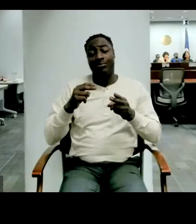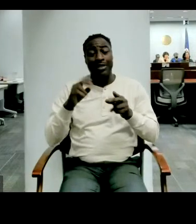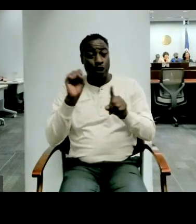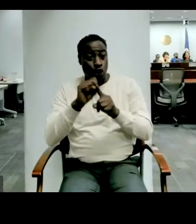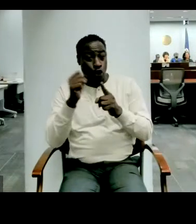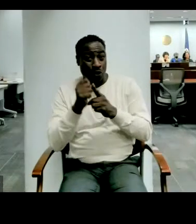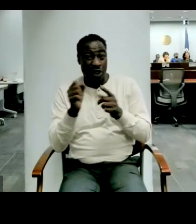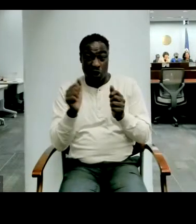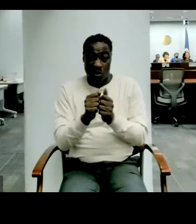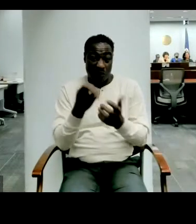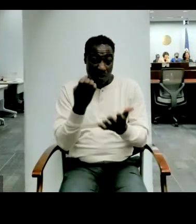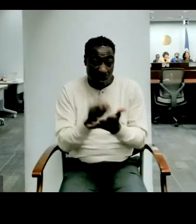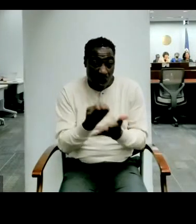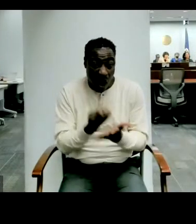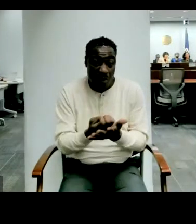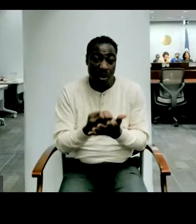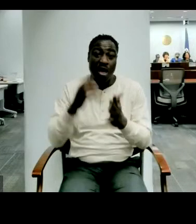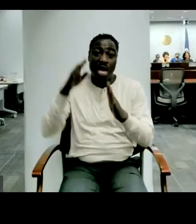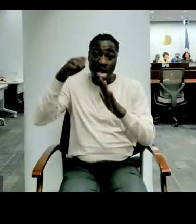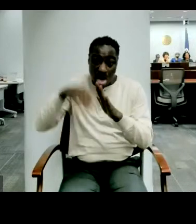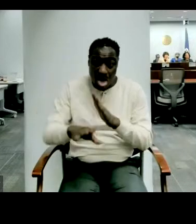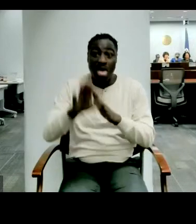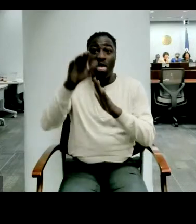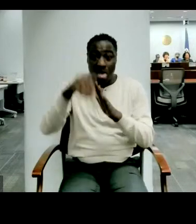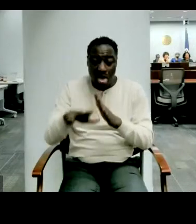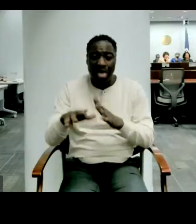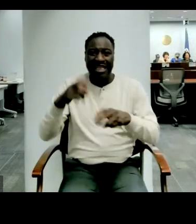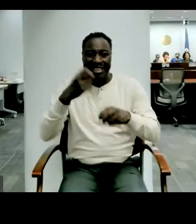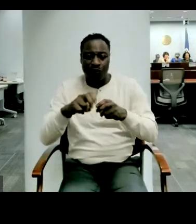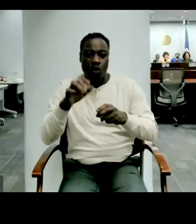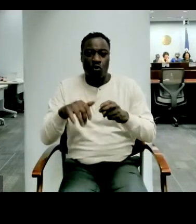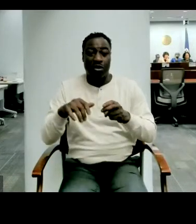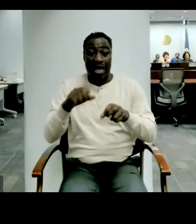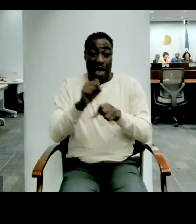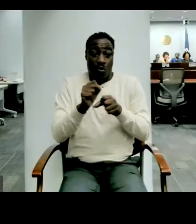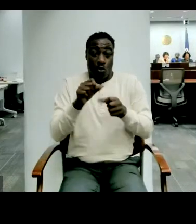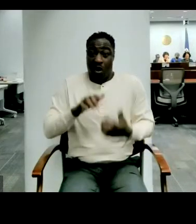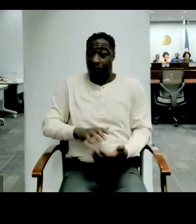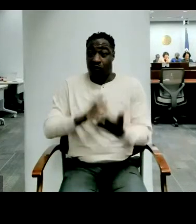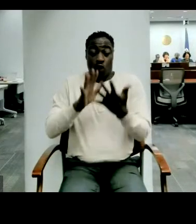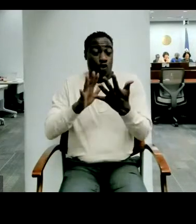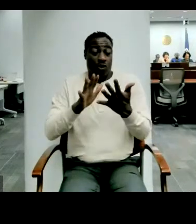Econmy and the difficulty employers are facing to fulfill open jobs.